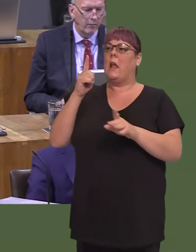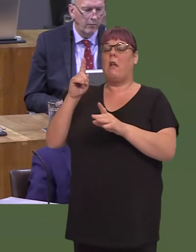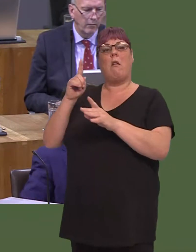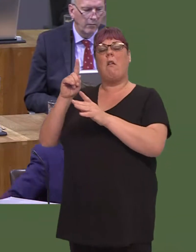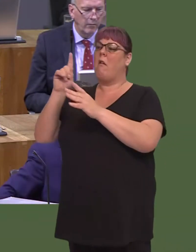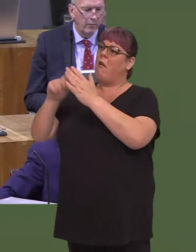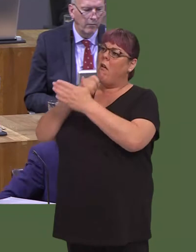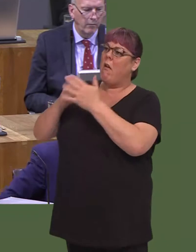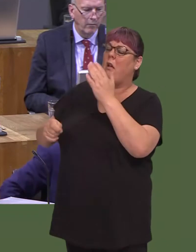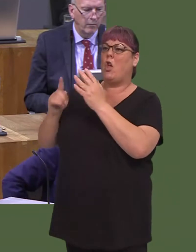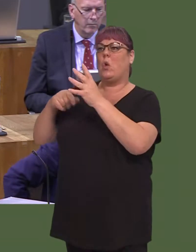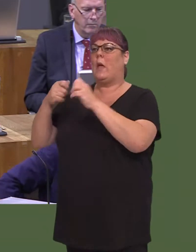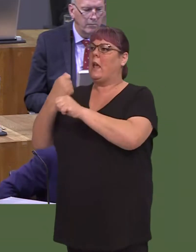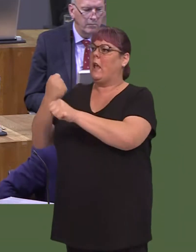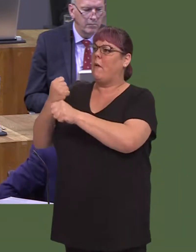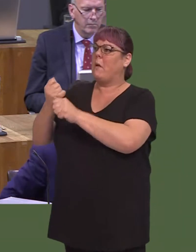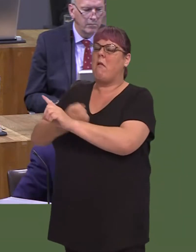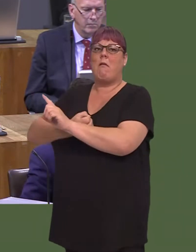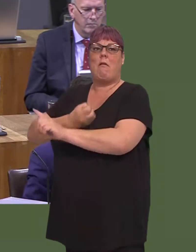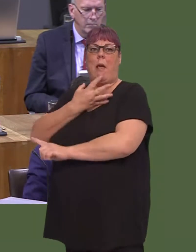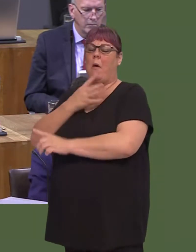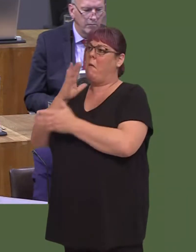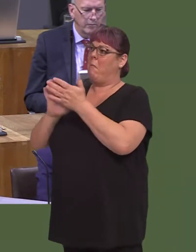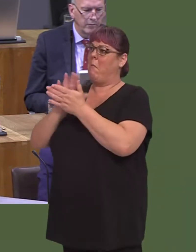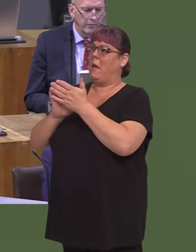here. Llyr Gruffydd AM: Ond mae'r pwynt yn ddilys,